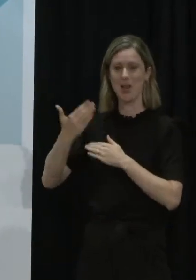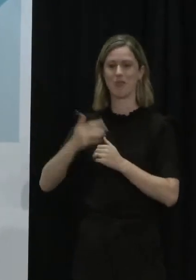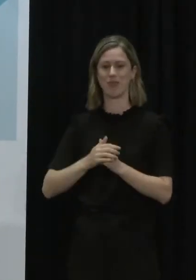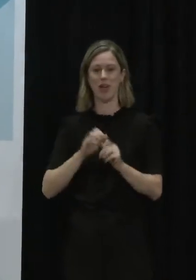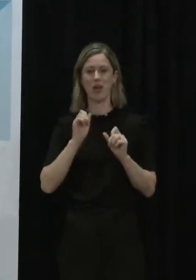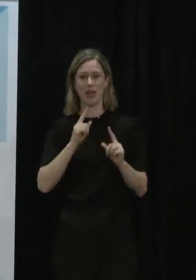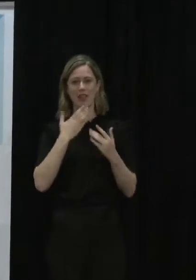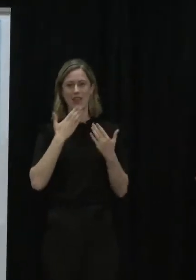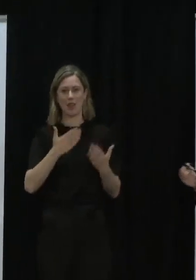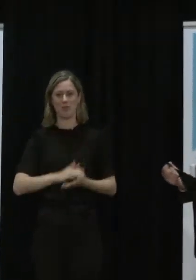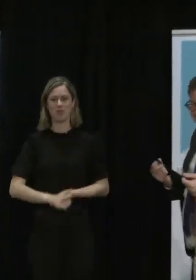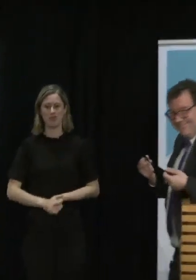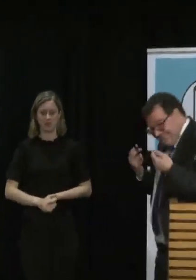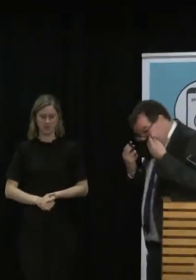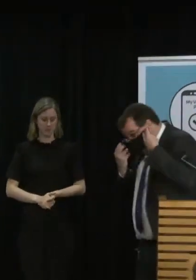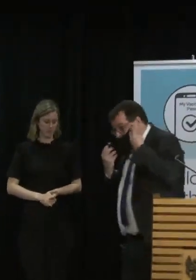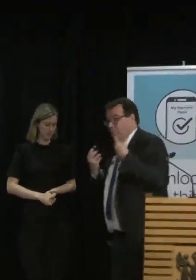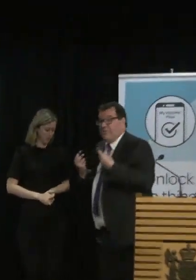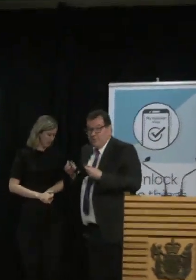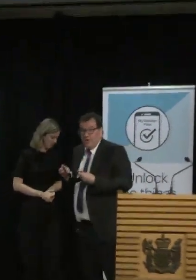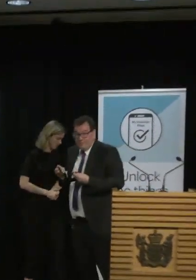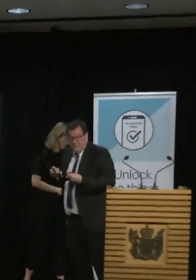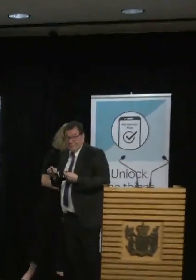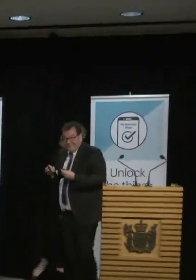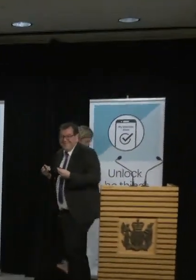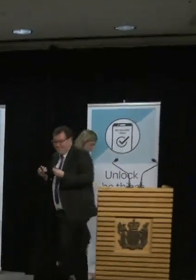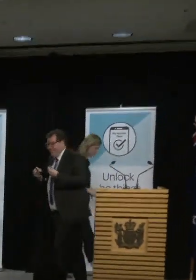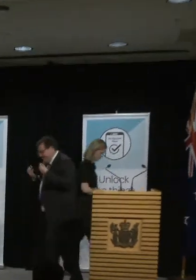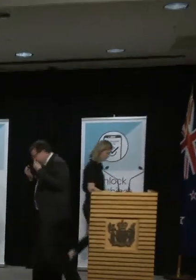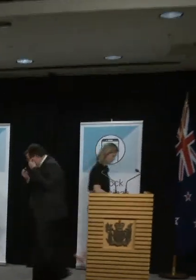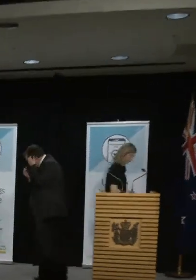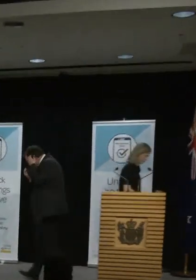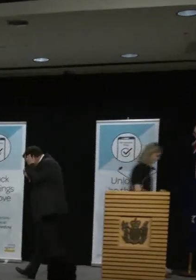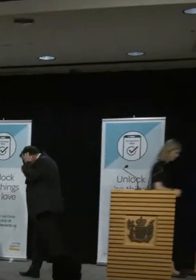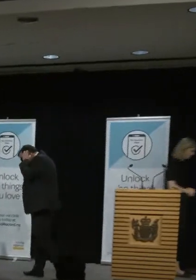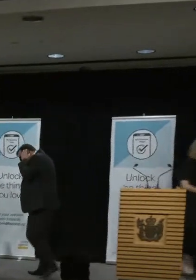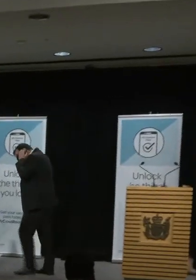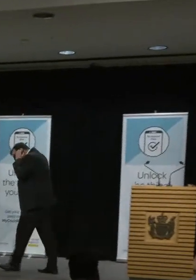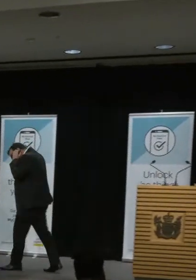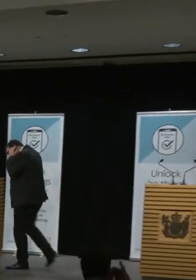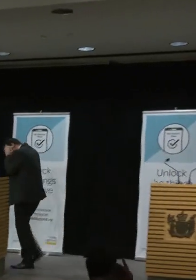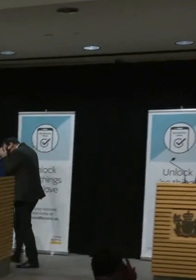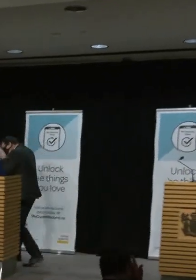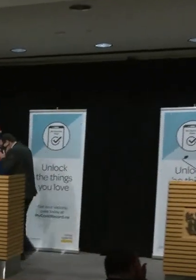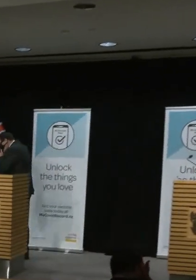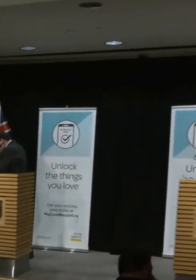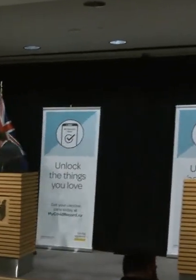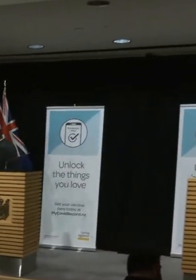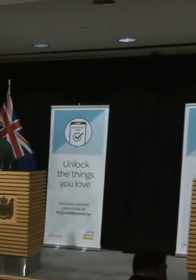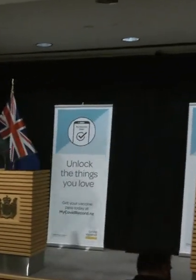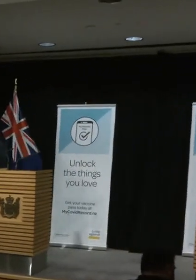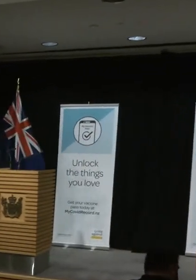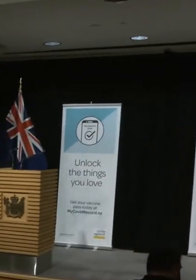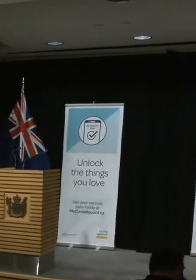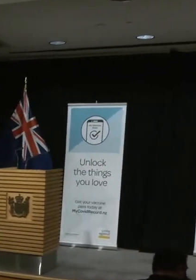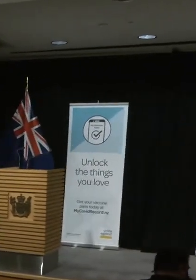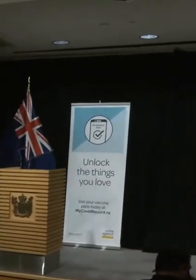to dine indoors and use an indoors lavatoly which will be a welcomed change. We better go, Prime Ministe,